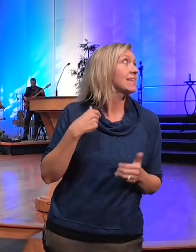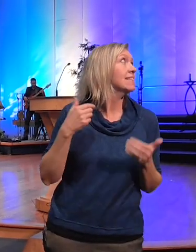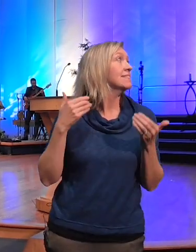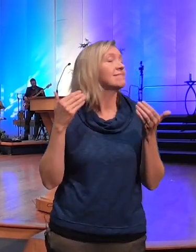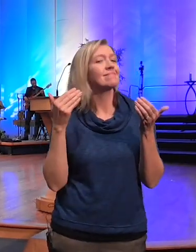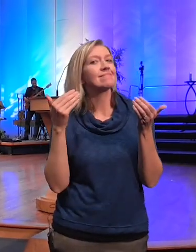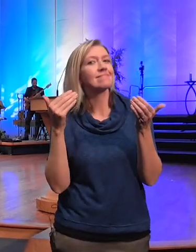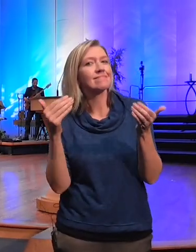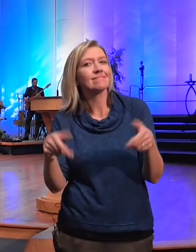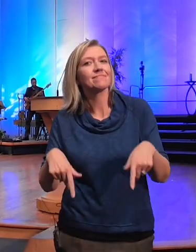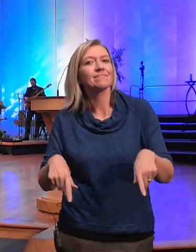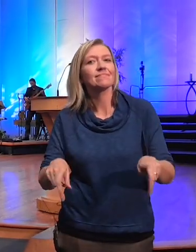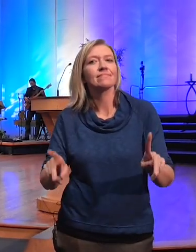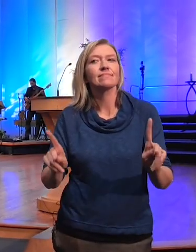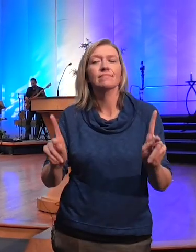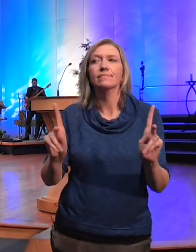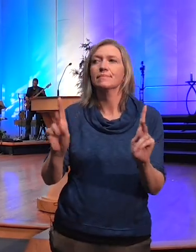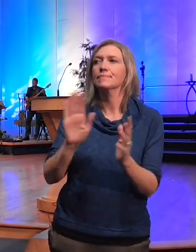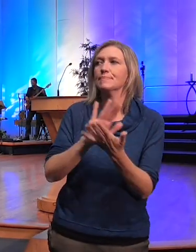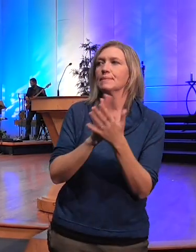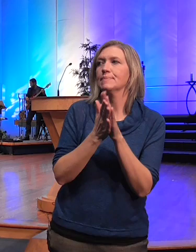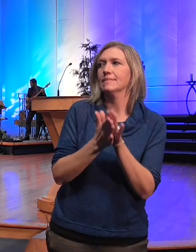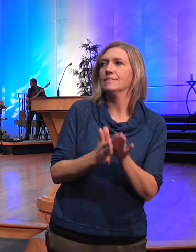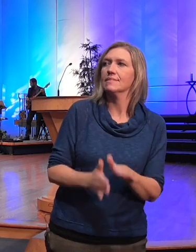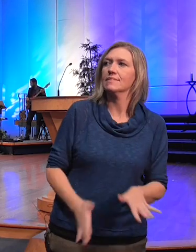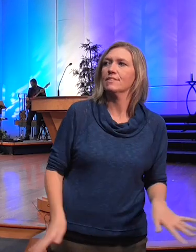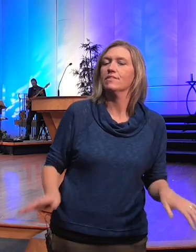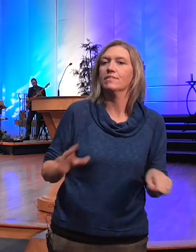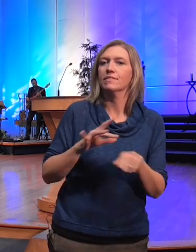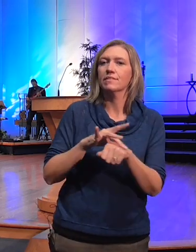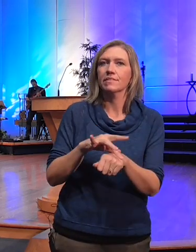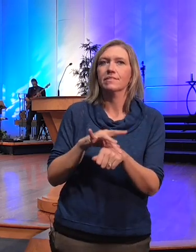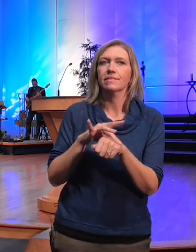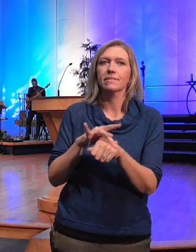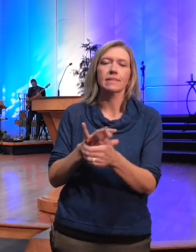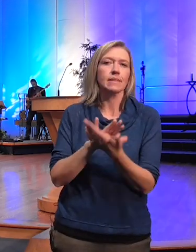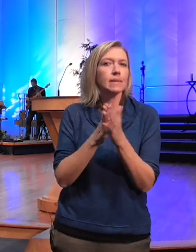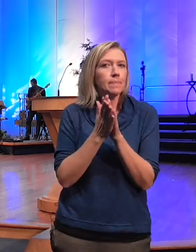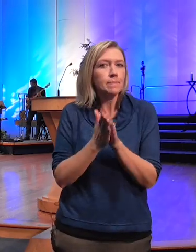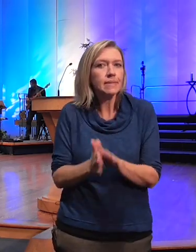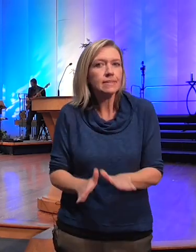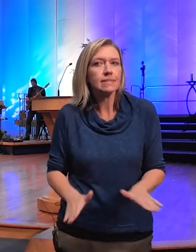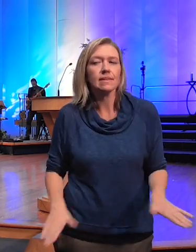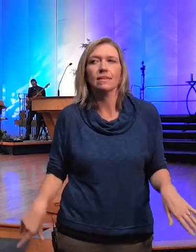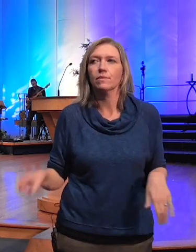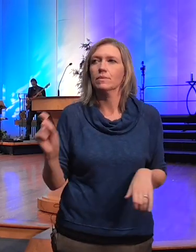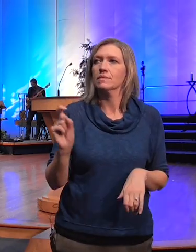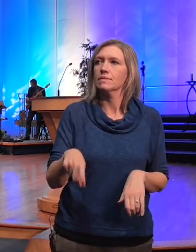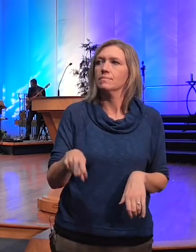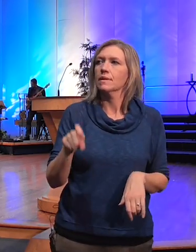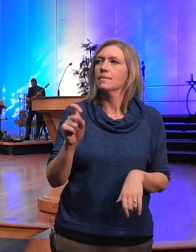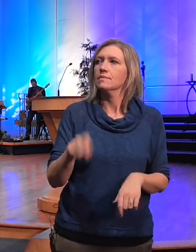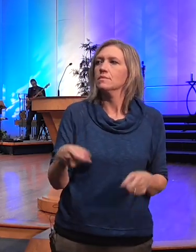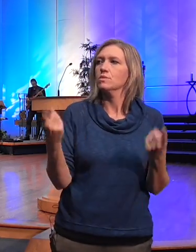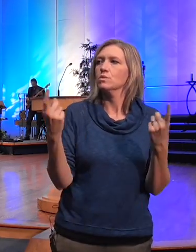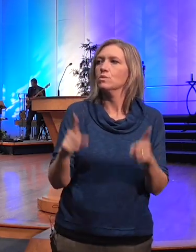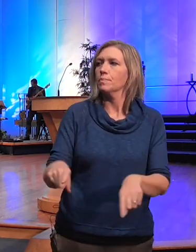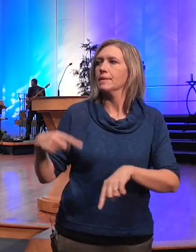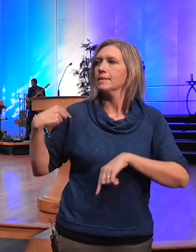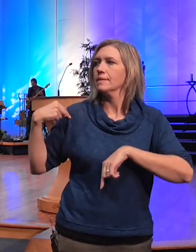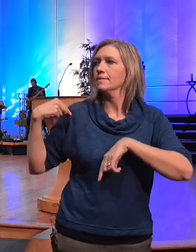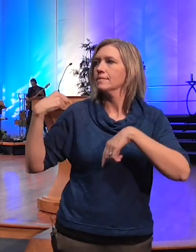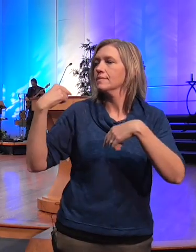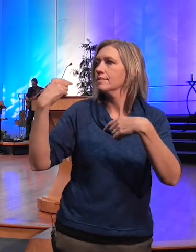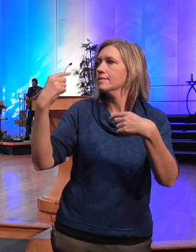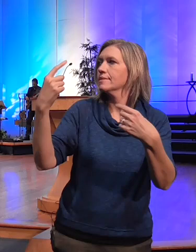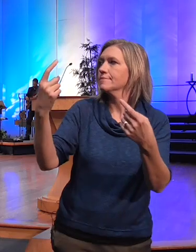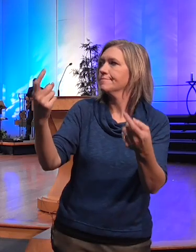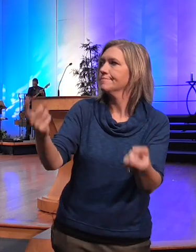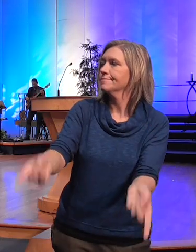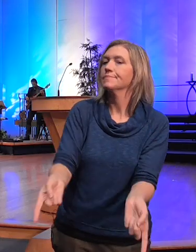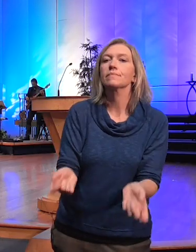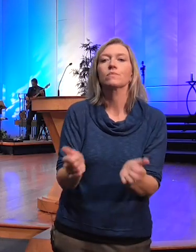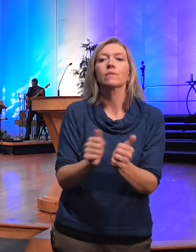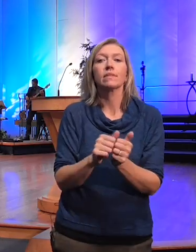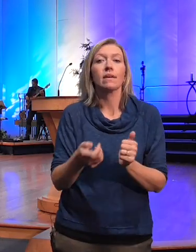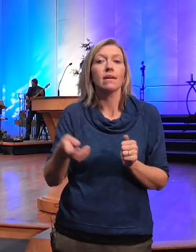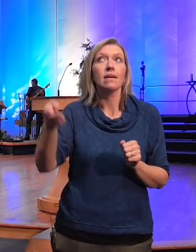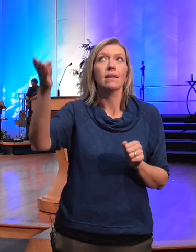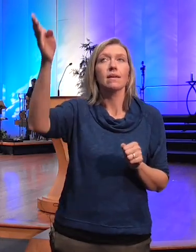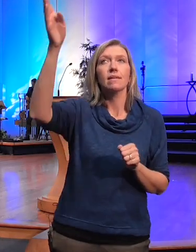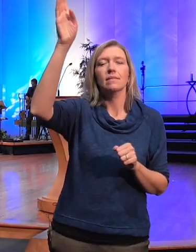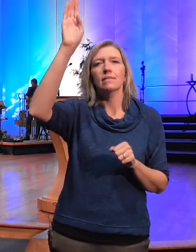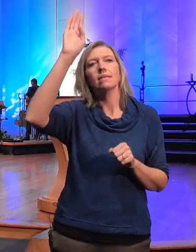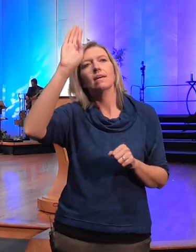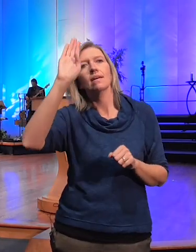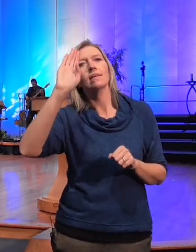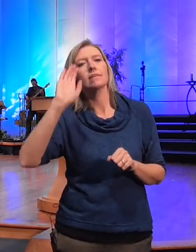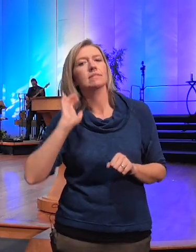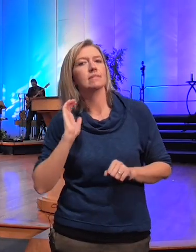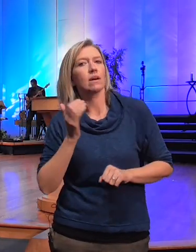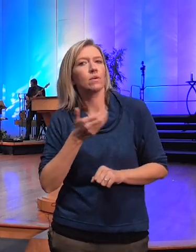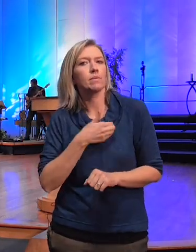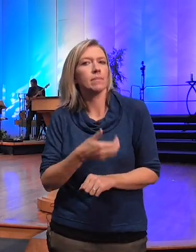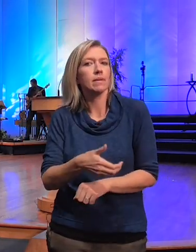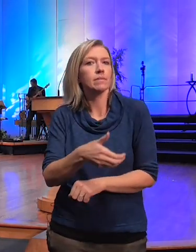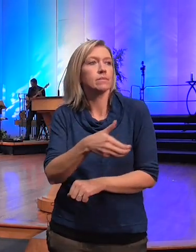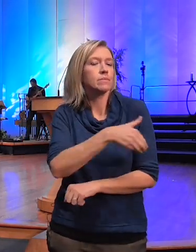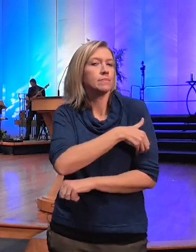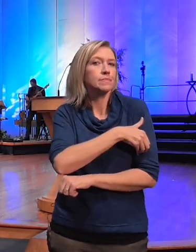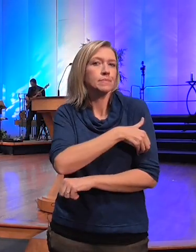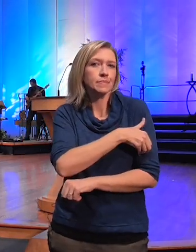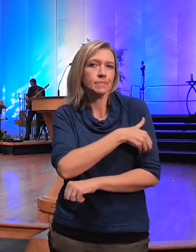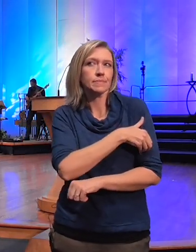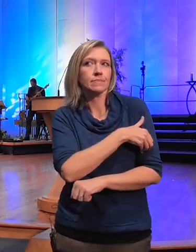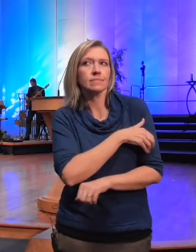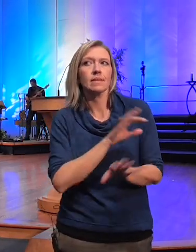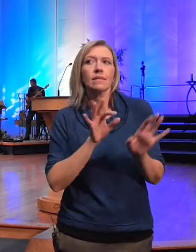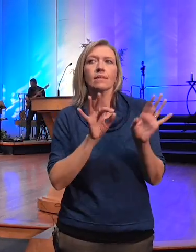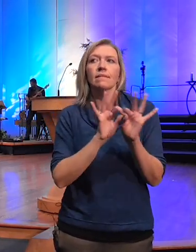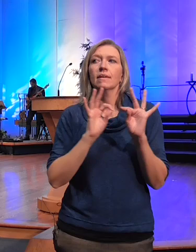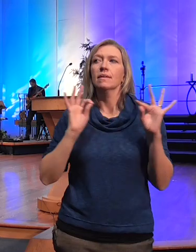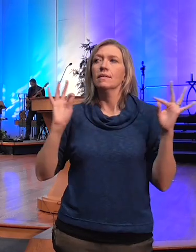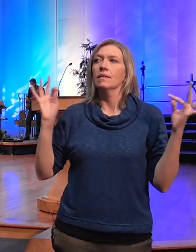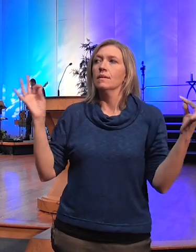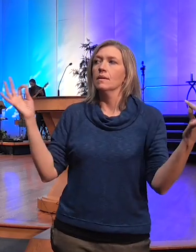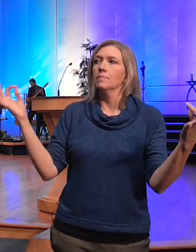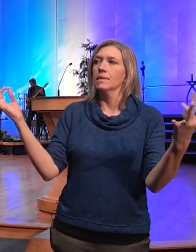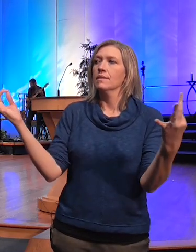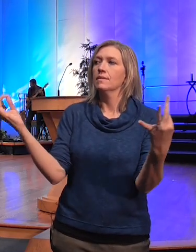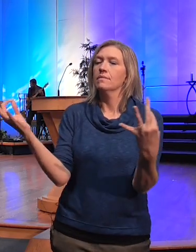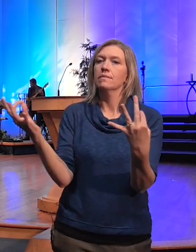Let There Be Peace On Earth the peace that was meant to be with God has our power family all